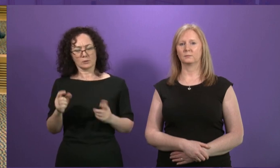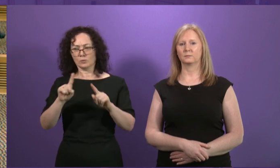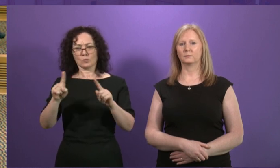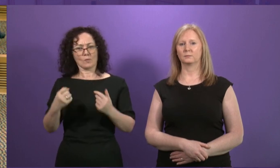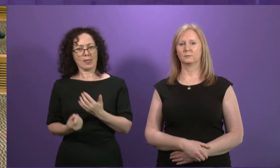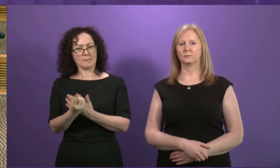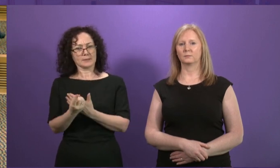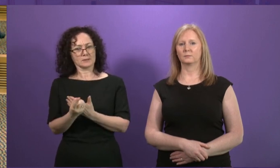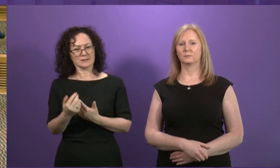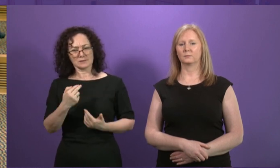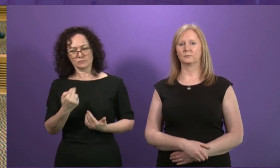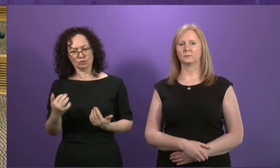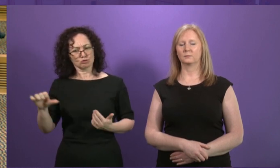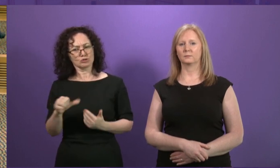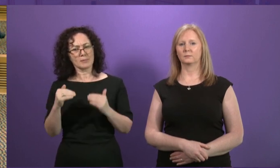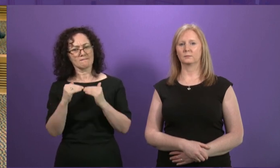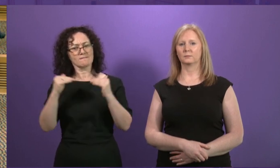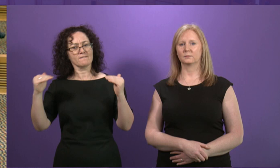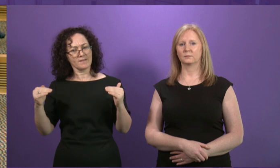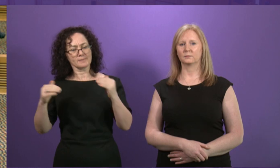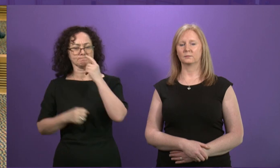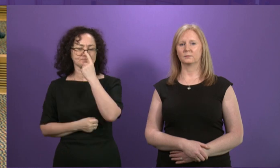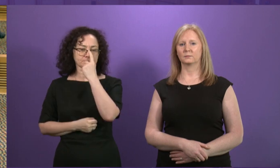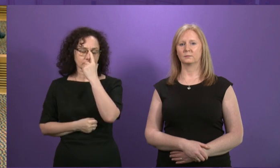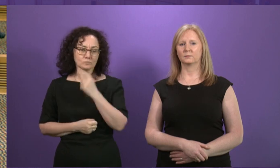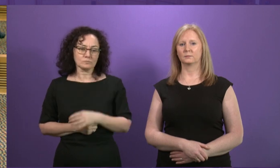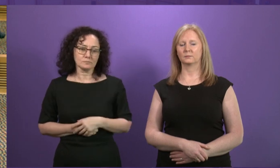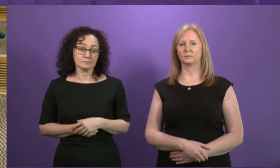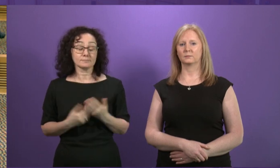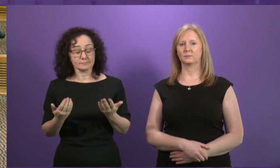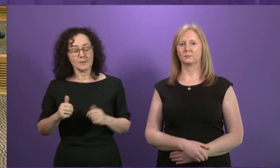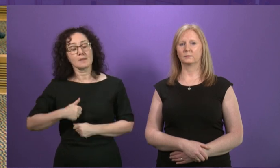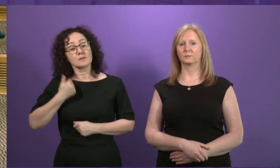In sharp contrast to the Prime Minister’s Brexit bung, this morning, the Scottish Government